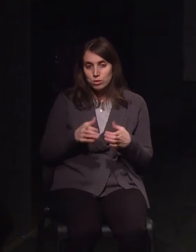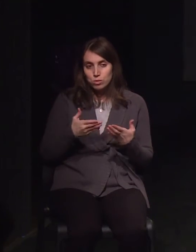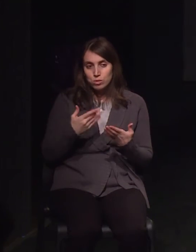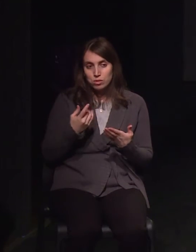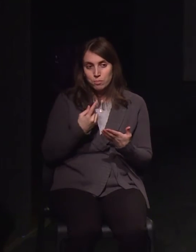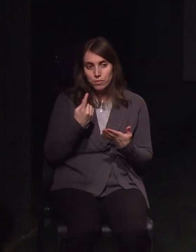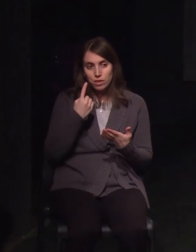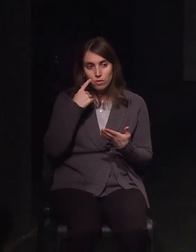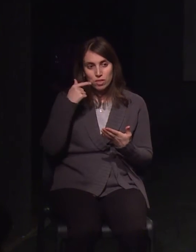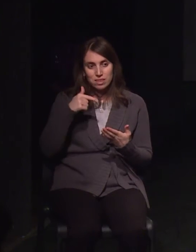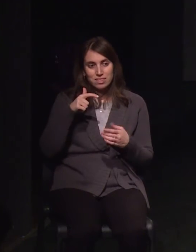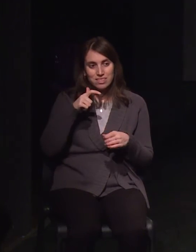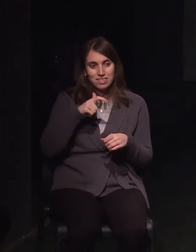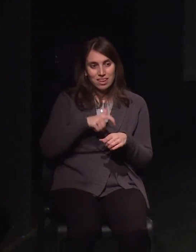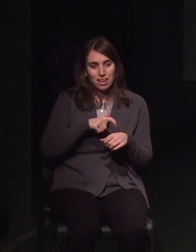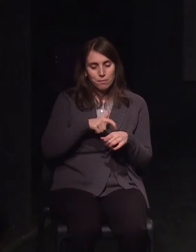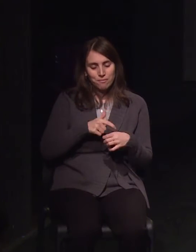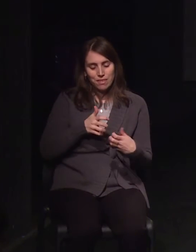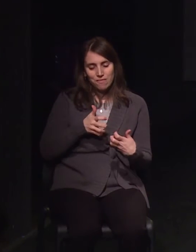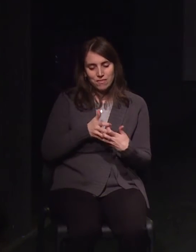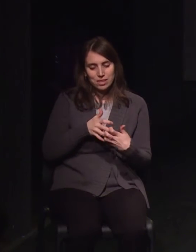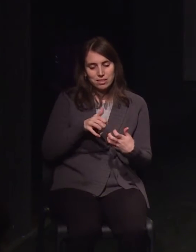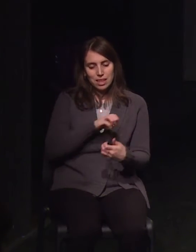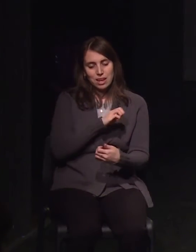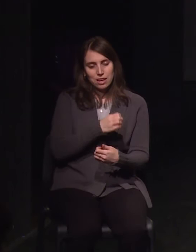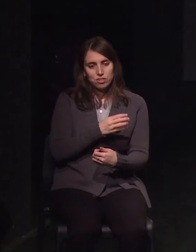fits into that energy that has all of those skills.